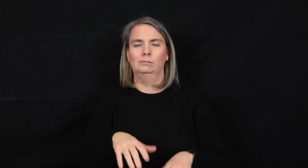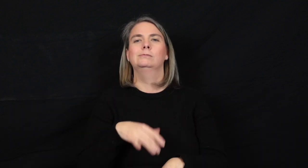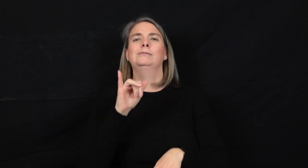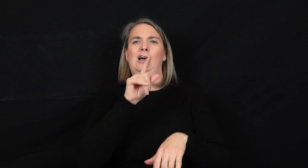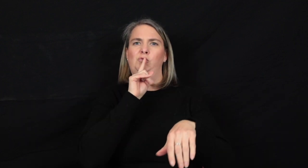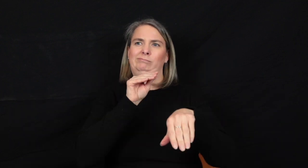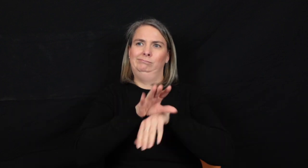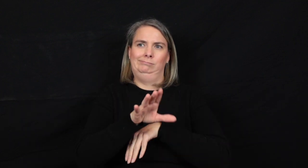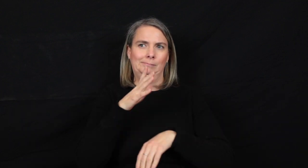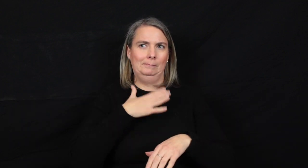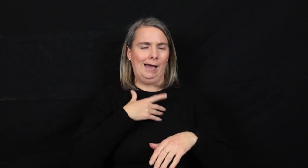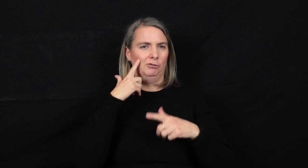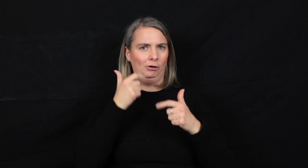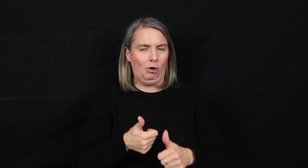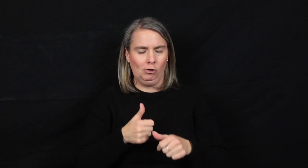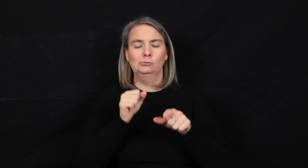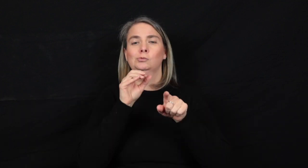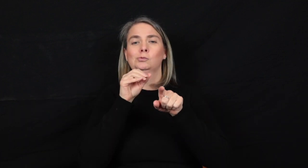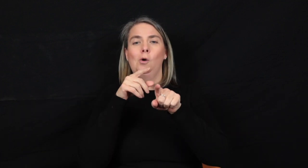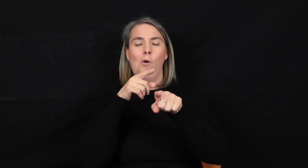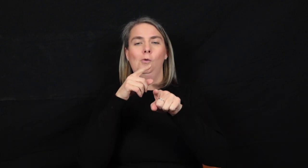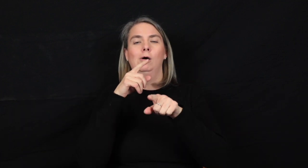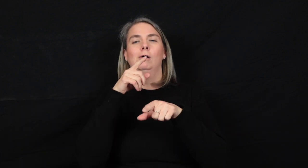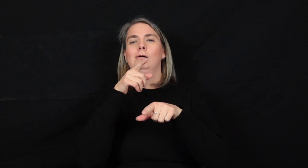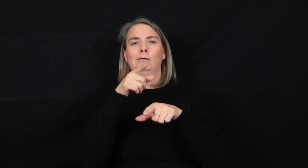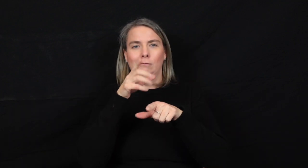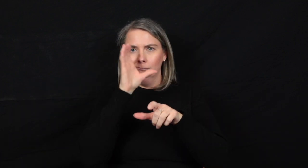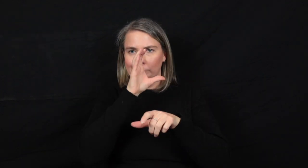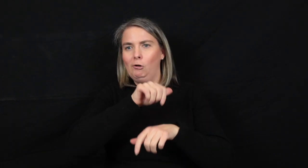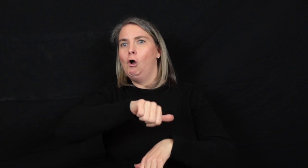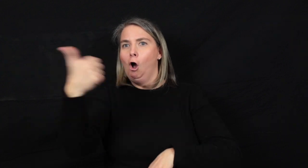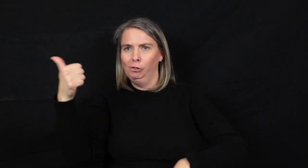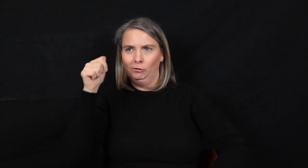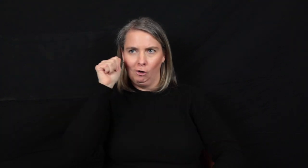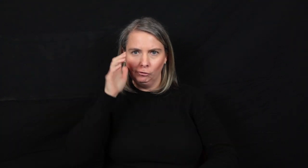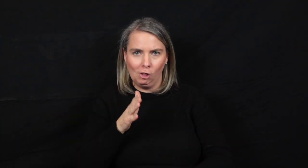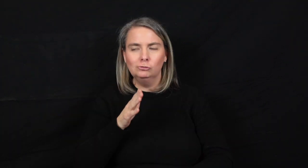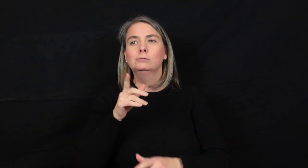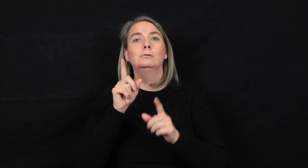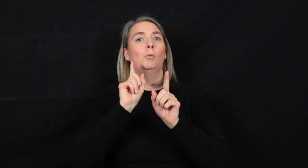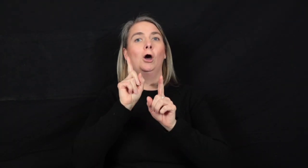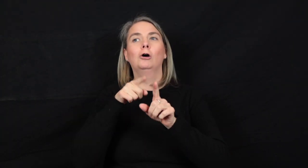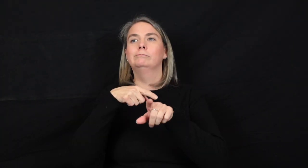who didn’t want any negative impacts from my hearing loss. So, she brought me to another